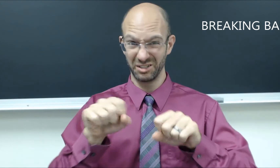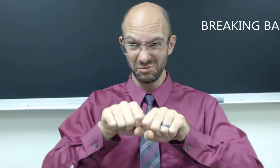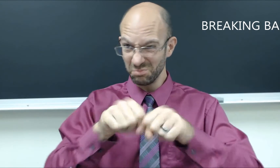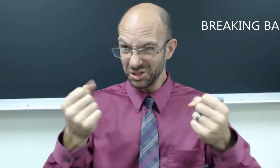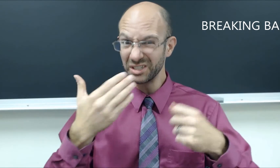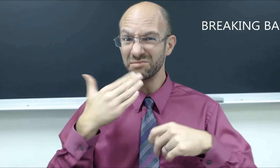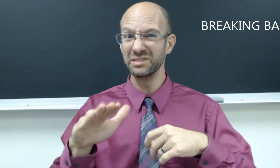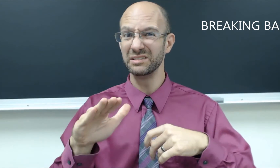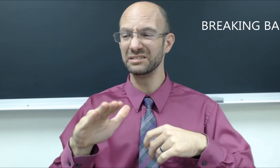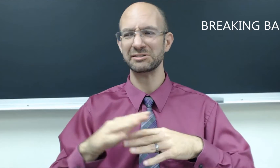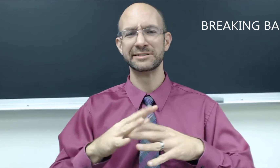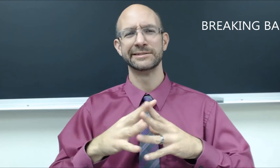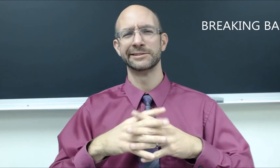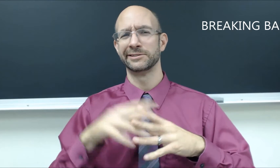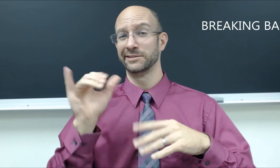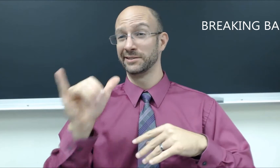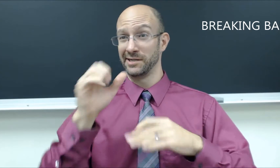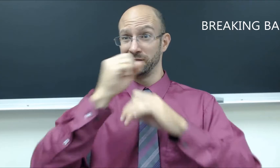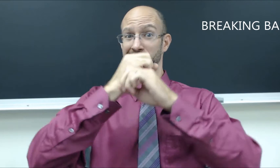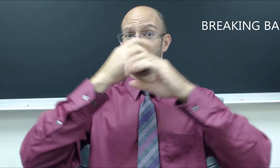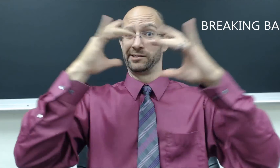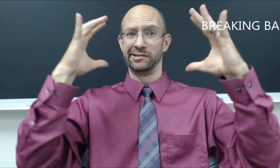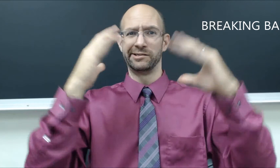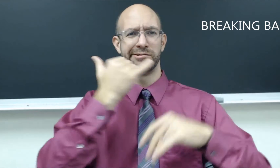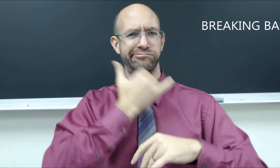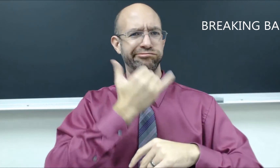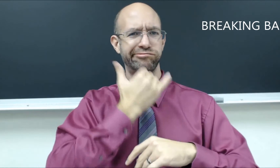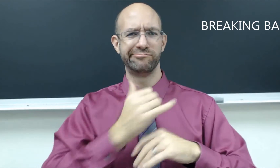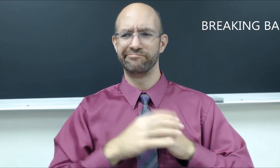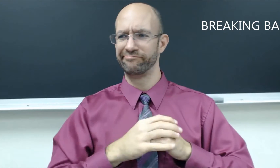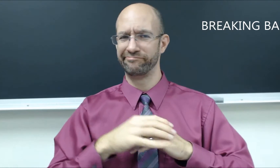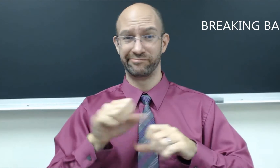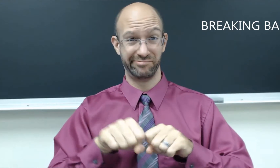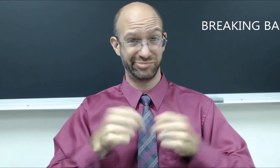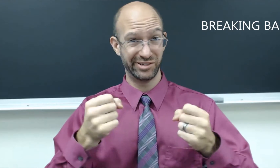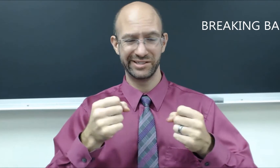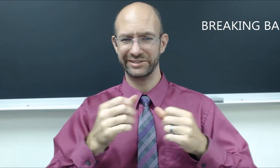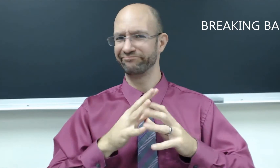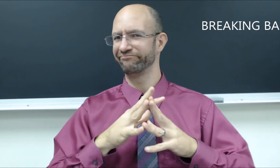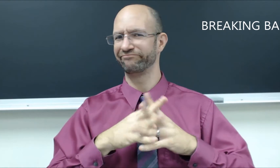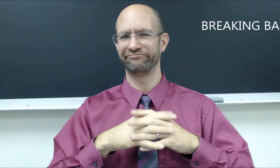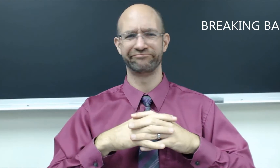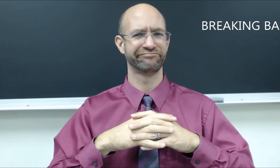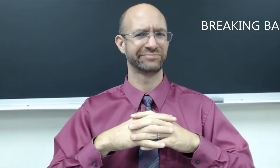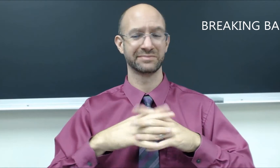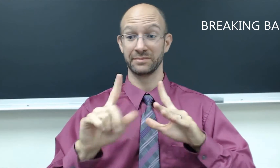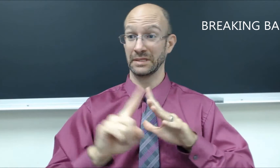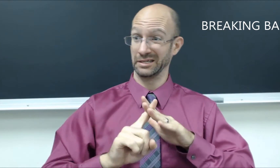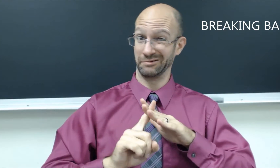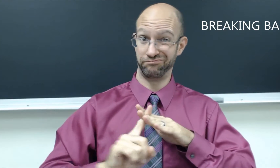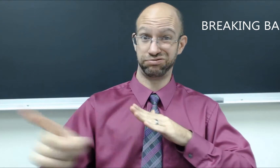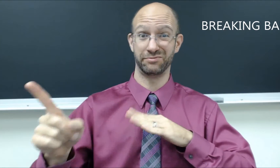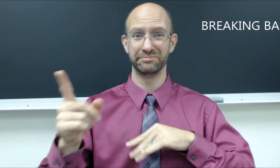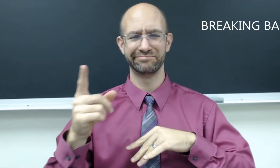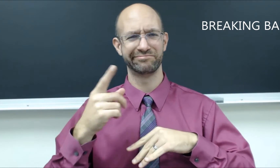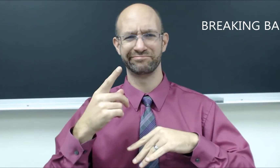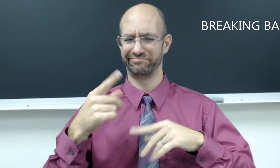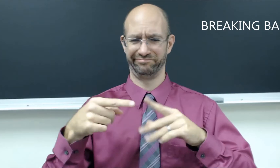BREAK BAD? That concept is inaccurate. BREAK (literal) NOPE BREAK (escape) NO.